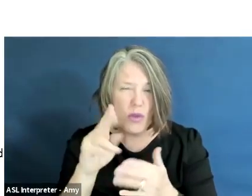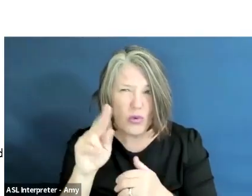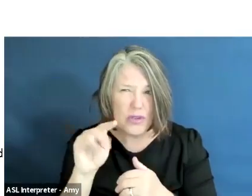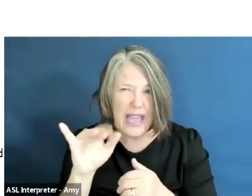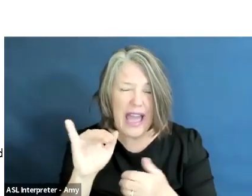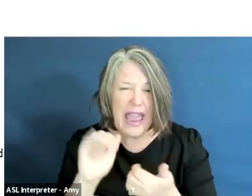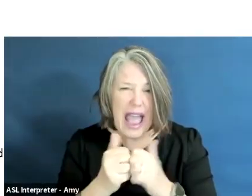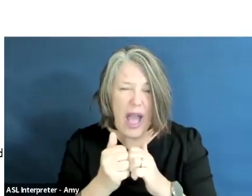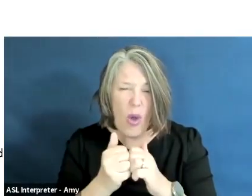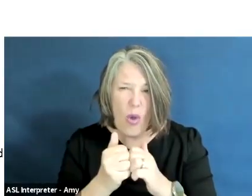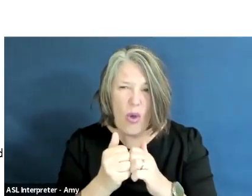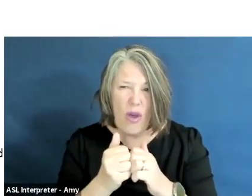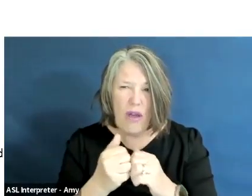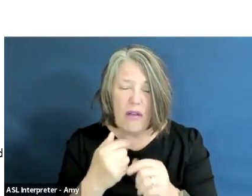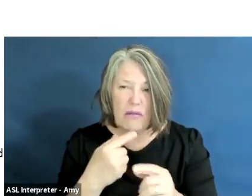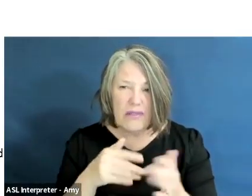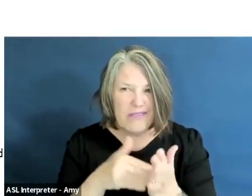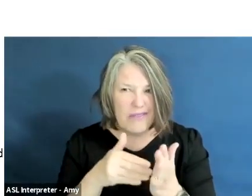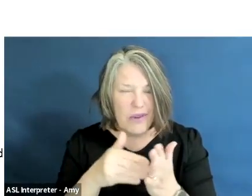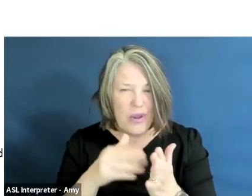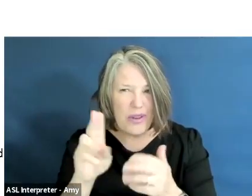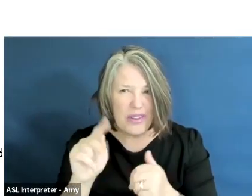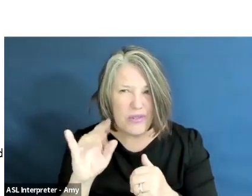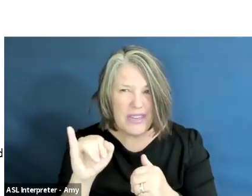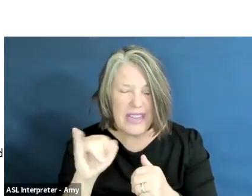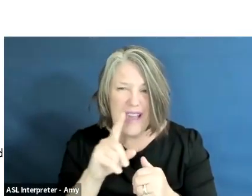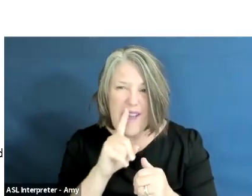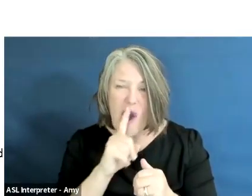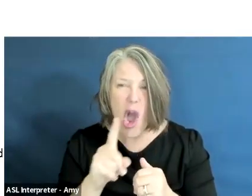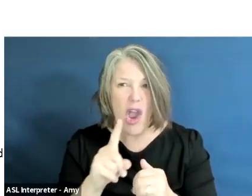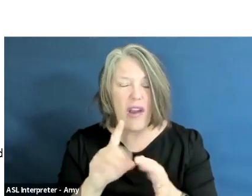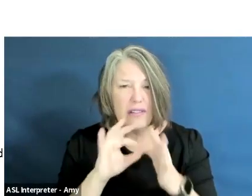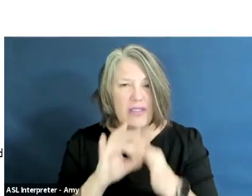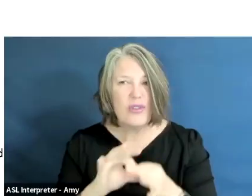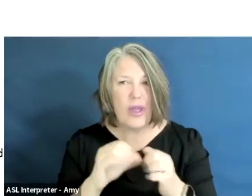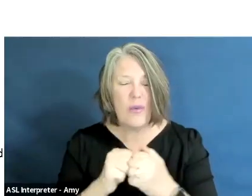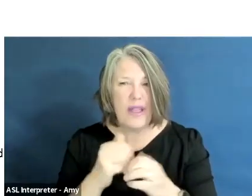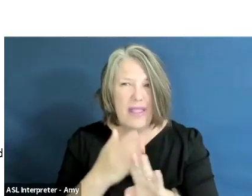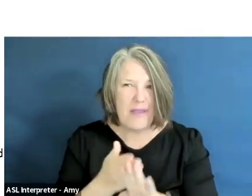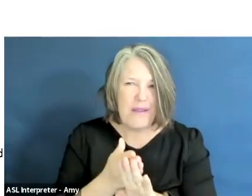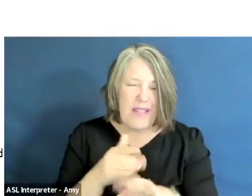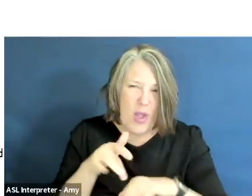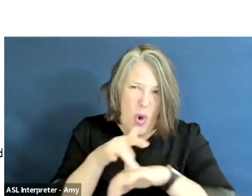frequent UTIs are associated with preterm labor and birth, and then also thinking about